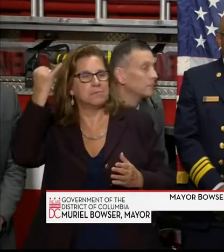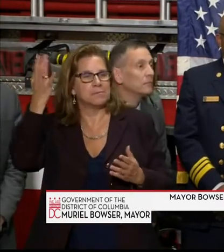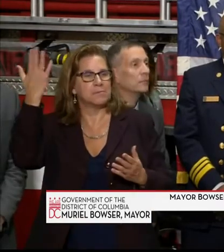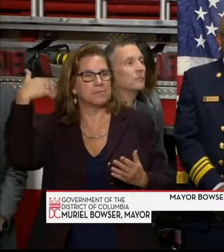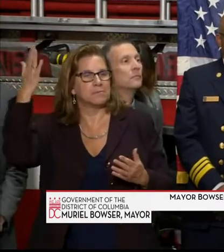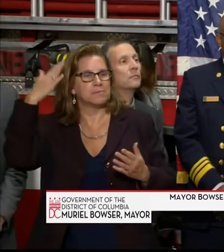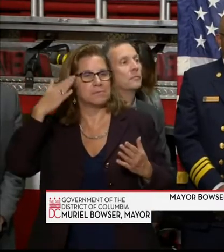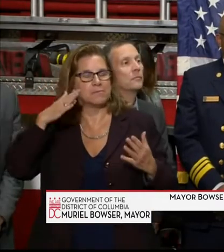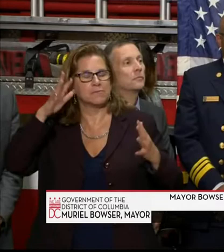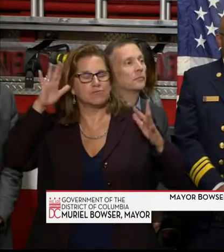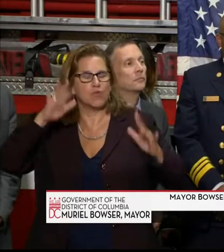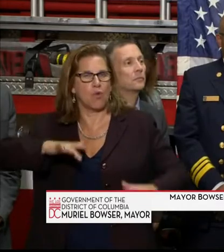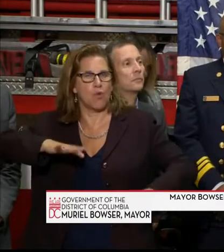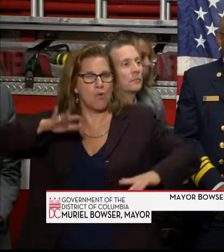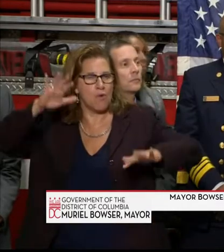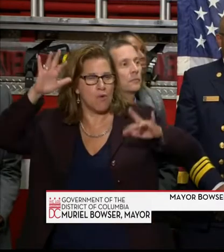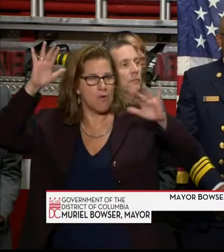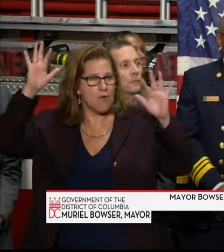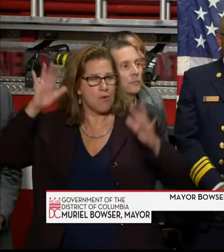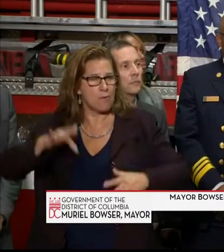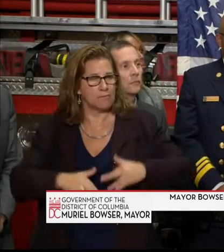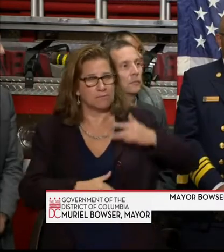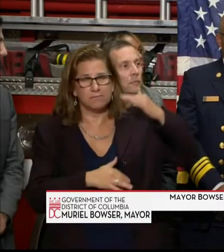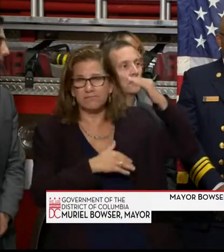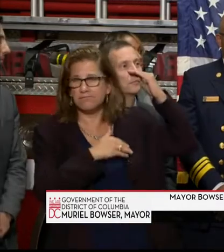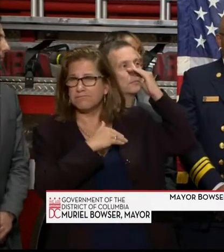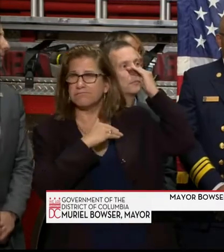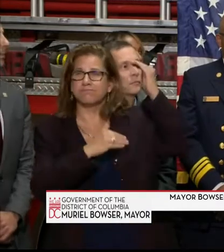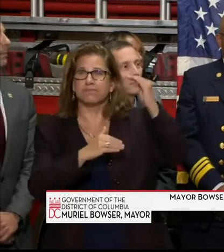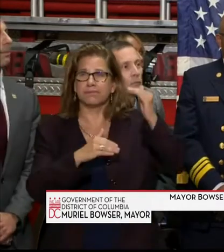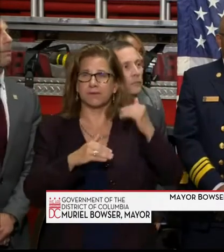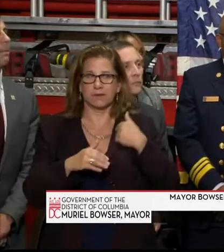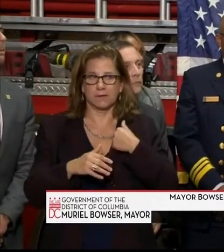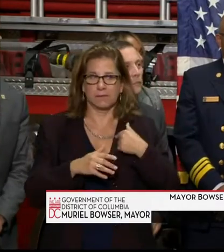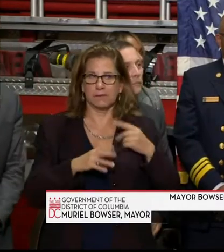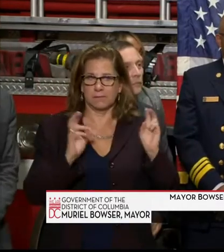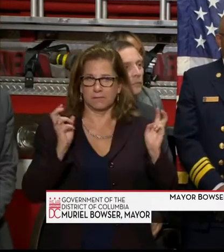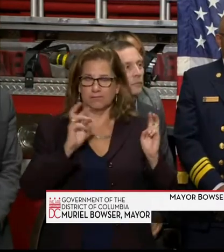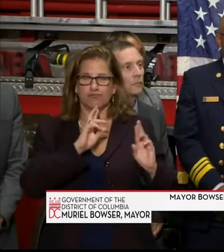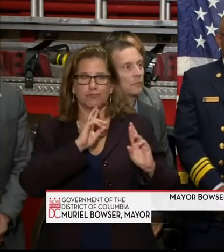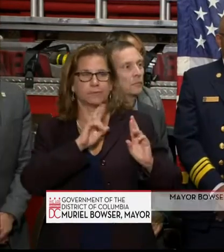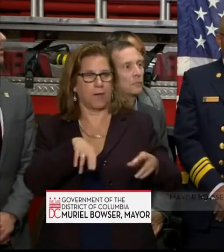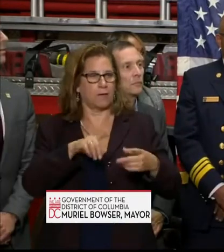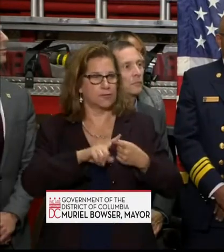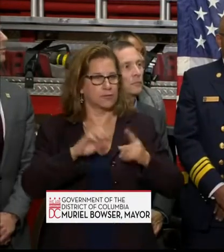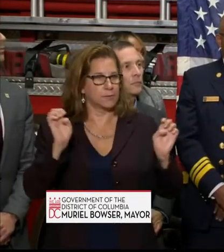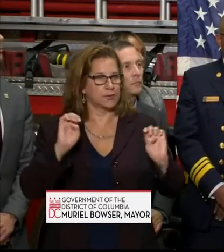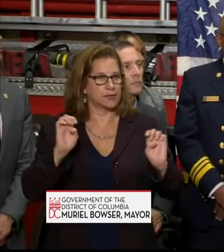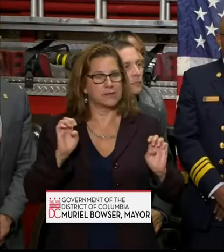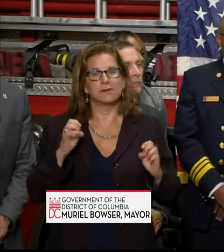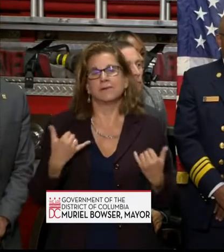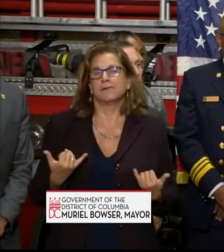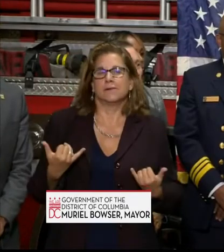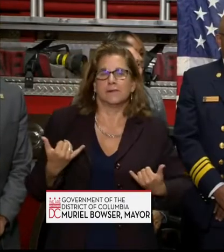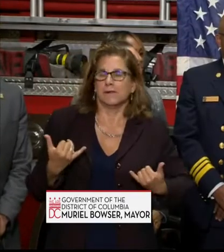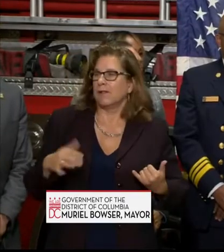EVERYONE GETS TIMELY UPDATES THROUGH THE WEEK. WE ARE ASKING ALL RESIDENTS THAT HAVE NOT ALREADY DONE SO TO SIGN